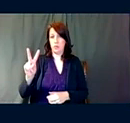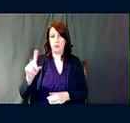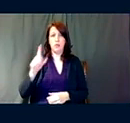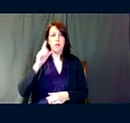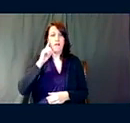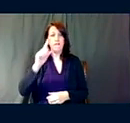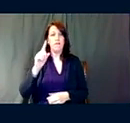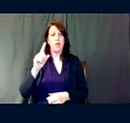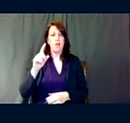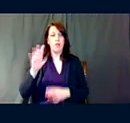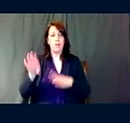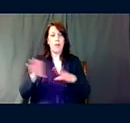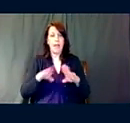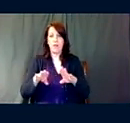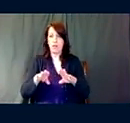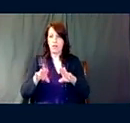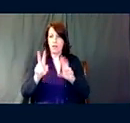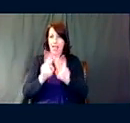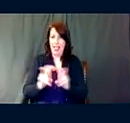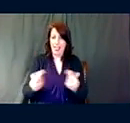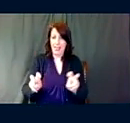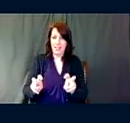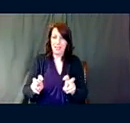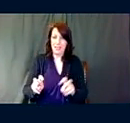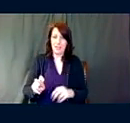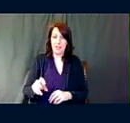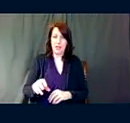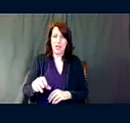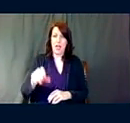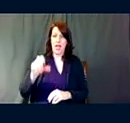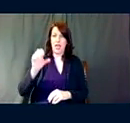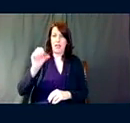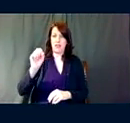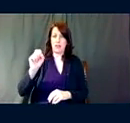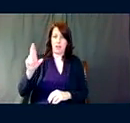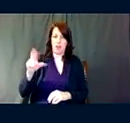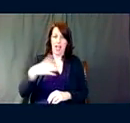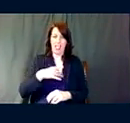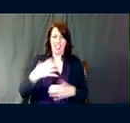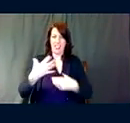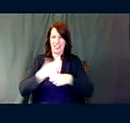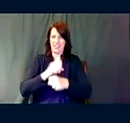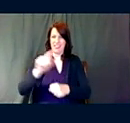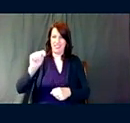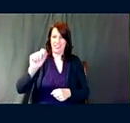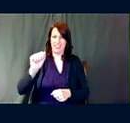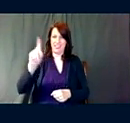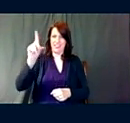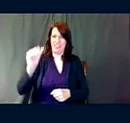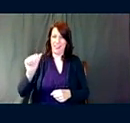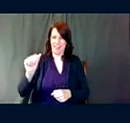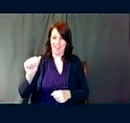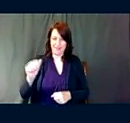WE AWARD T32s, FOR BEHAVIORAL AND SOCIAL SCIENCE RESEARCH, WHICH I ALWAYS LIKE THE ACRONYM